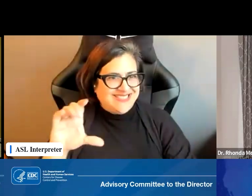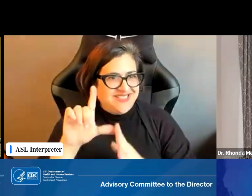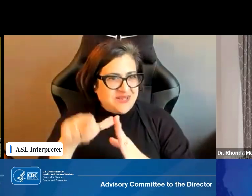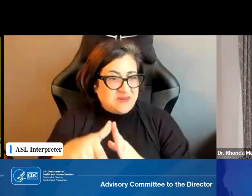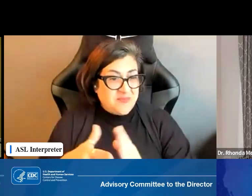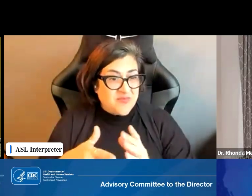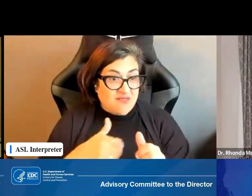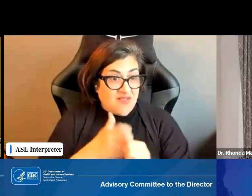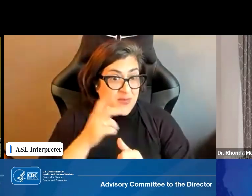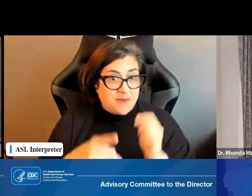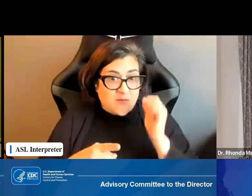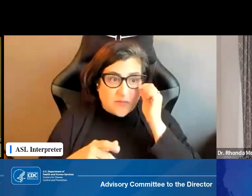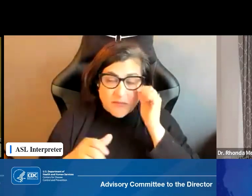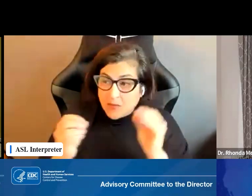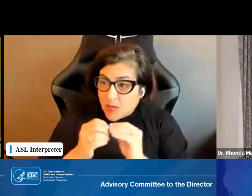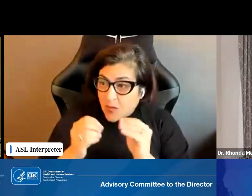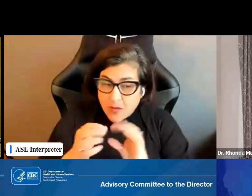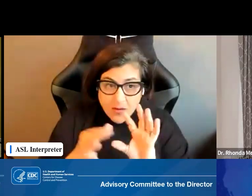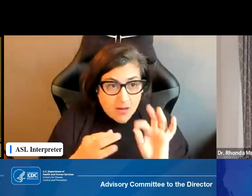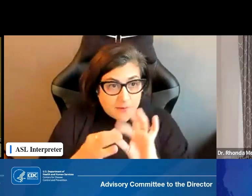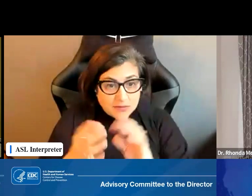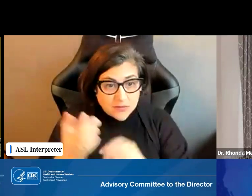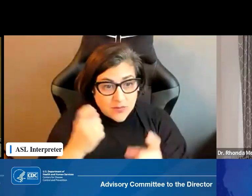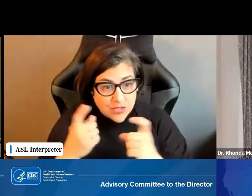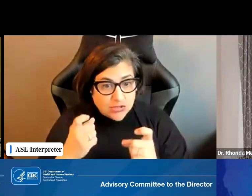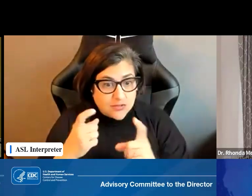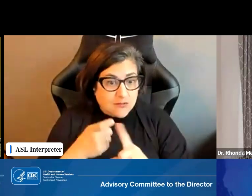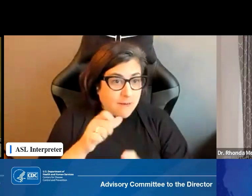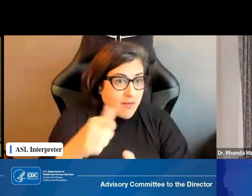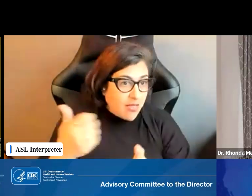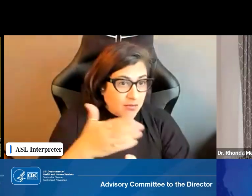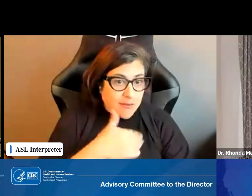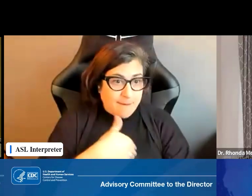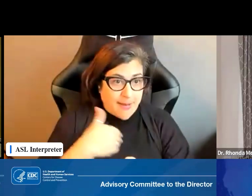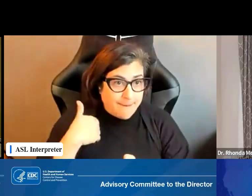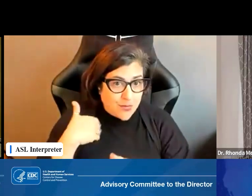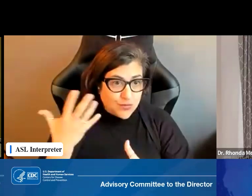Any comments or questions from other committee members, including any comments